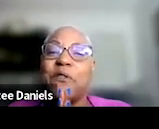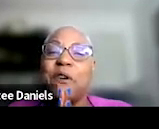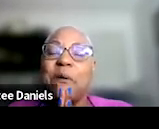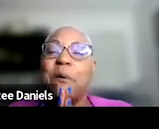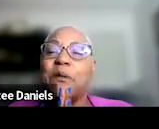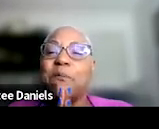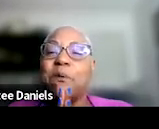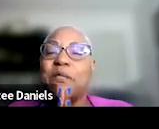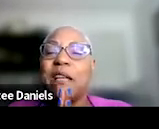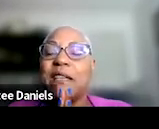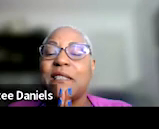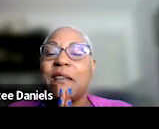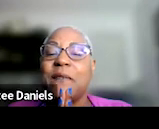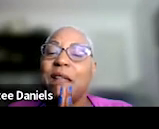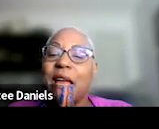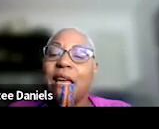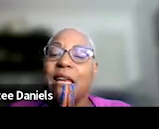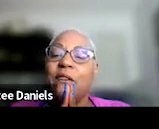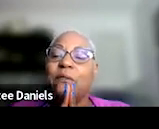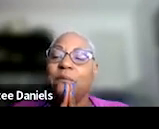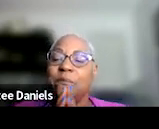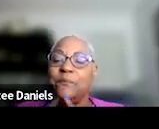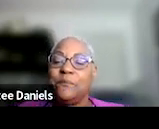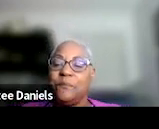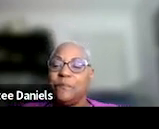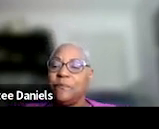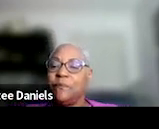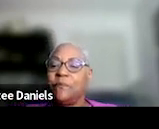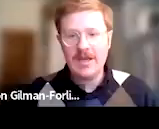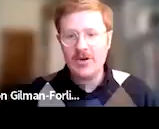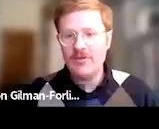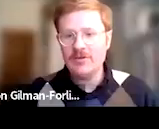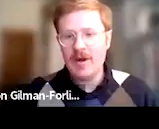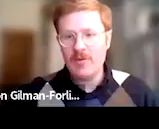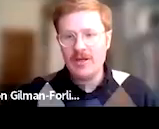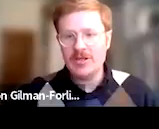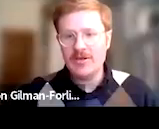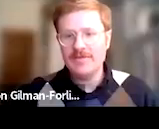preserve Baltimore's legacy. Thank you. Jackson Gilman-Forlini (01:07:14): Thank you. It was my pleasure. Nancy (01:07:16):